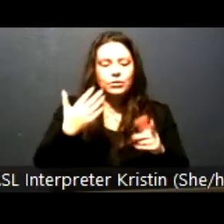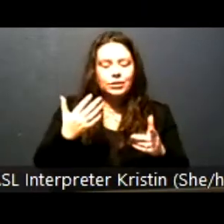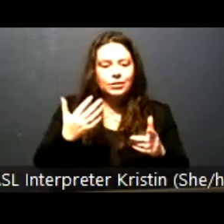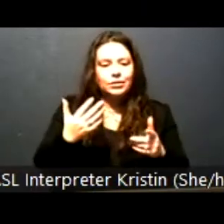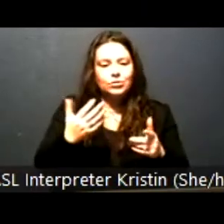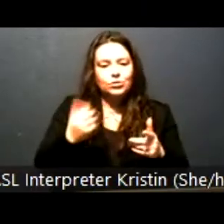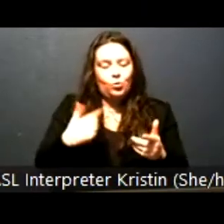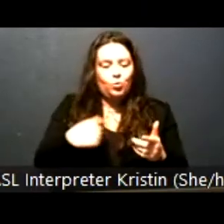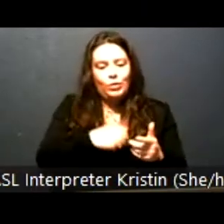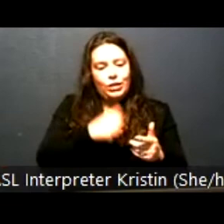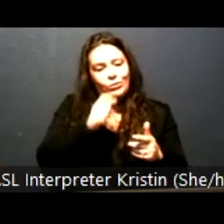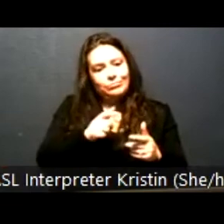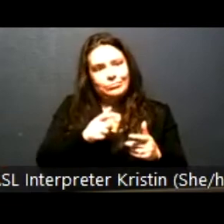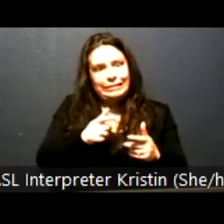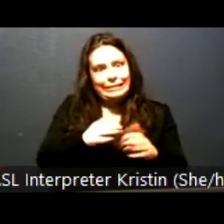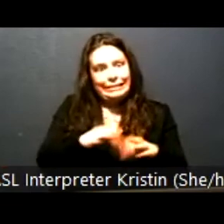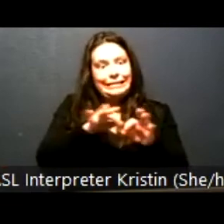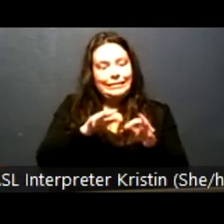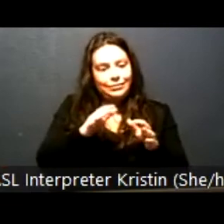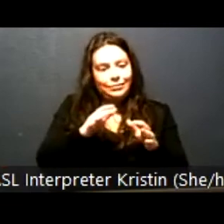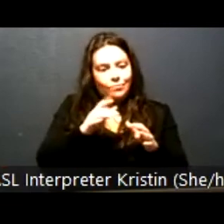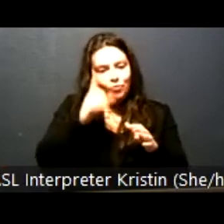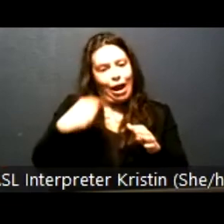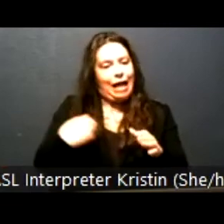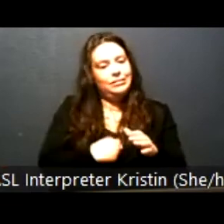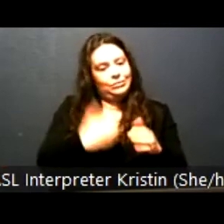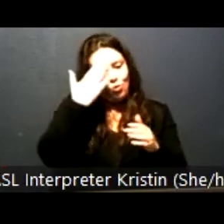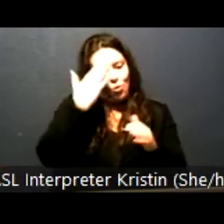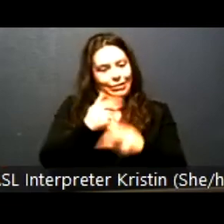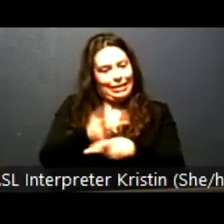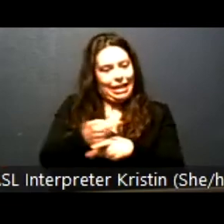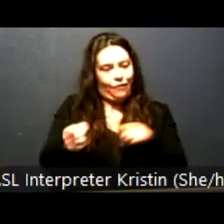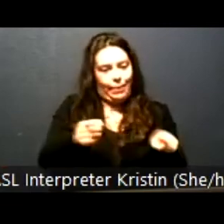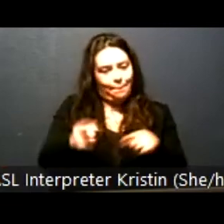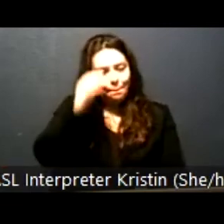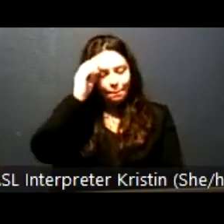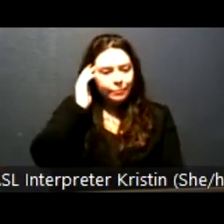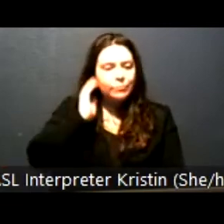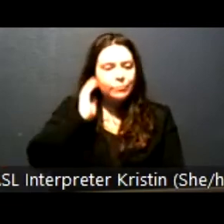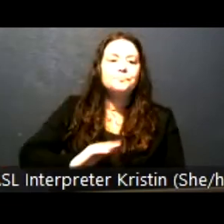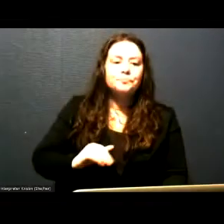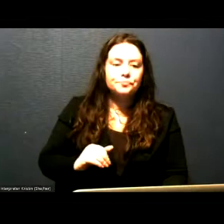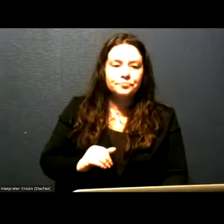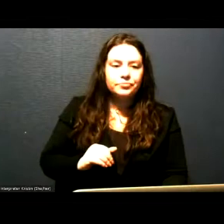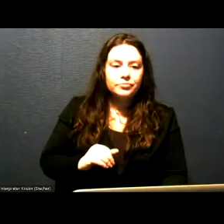Erika: Right, oh wow. So, um, the, I know the Zoo's pelicans are ambassadors for their species. So they're